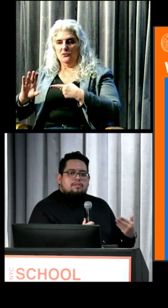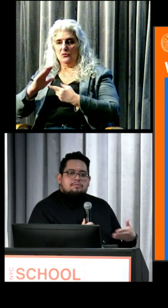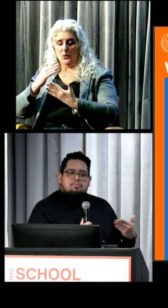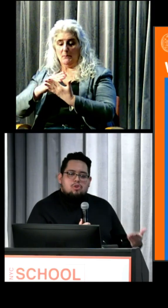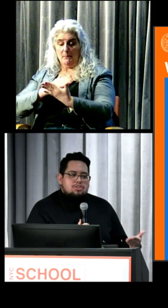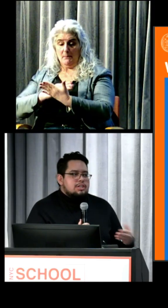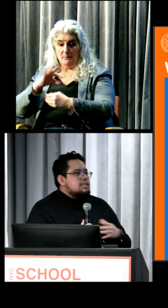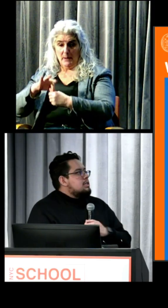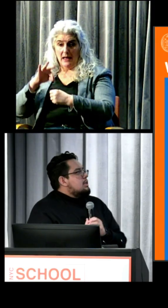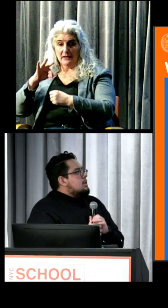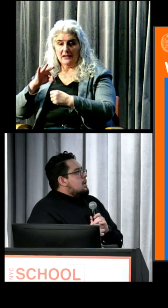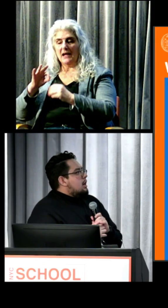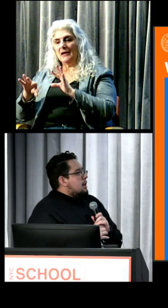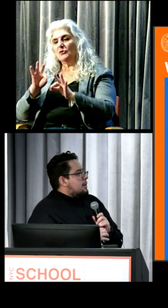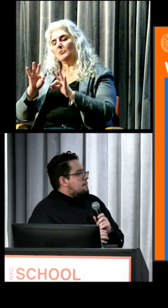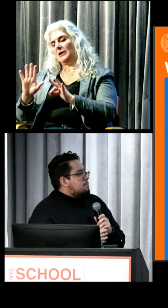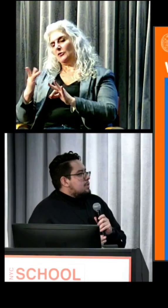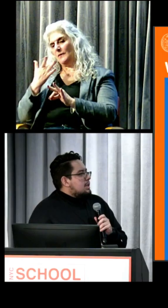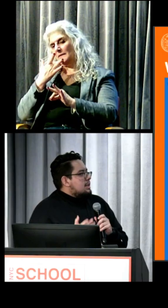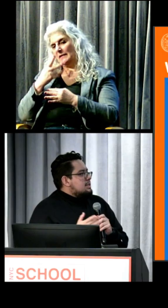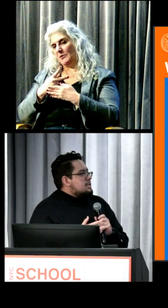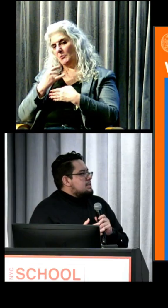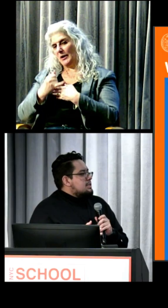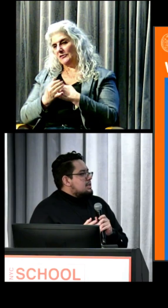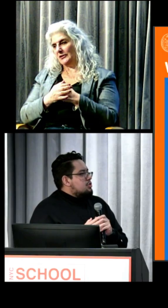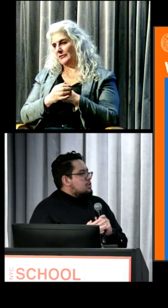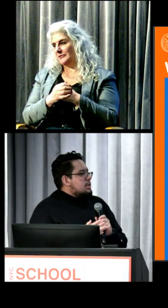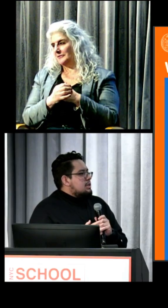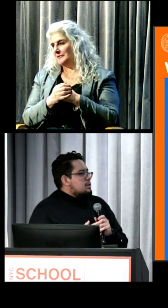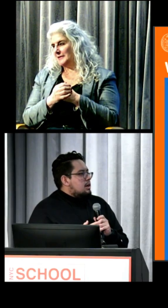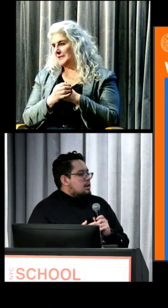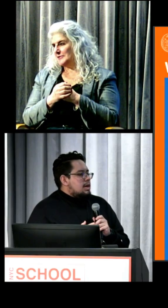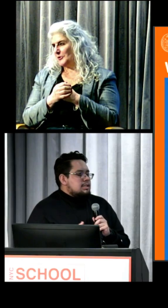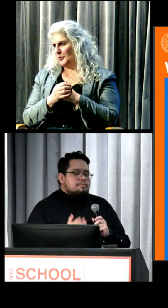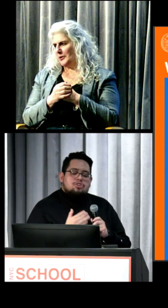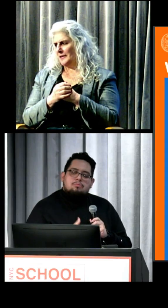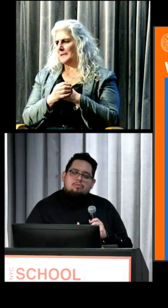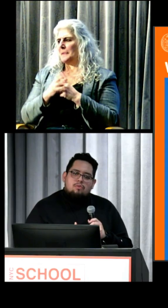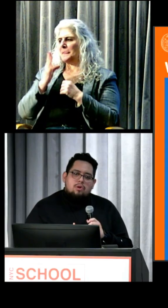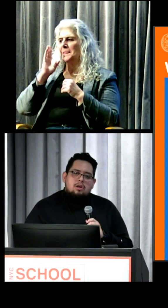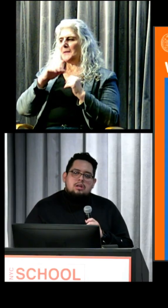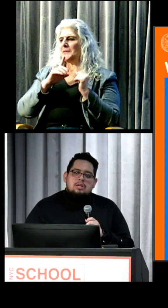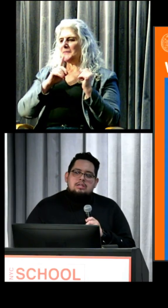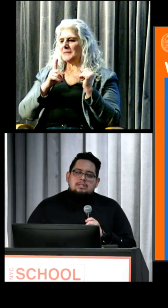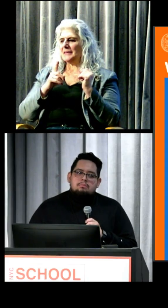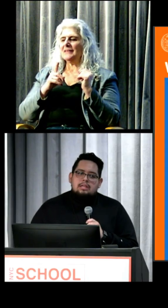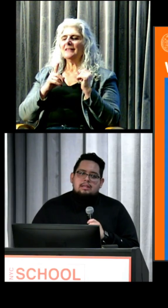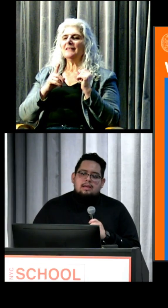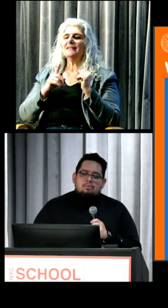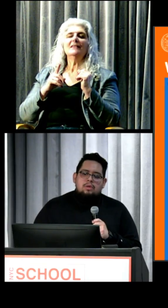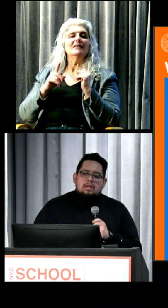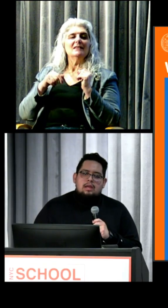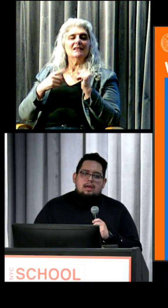engaged and then want to learn more, and that self -driven learning is often a lot more fruitful and